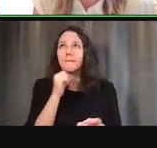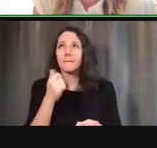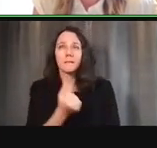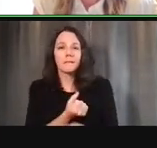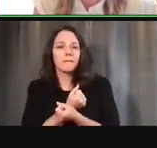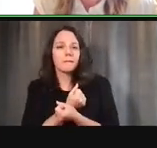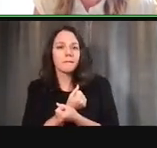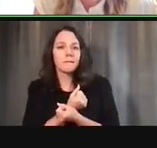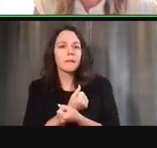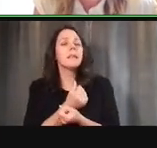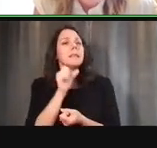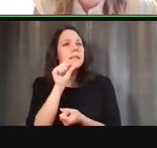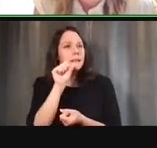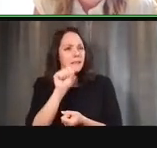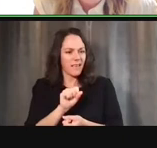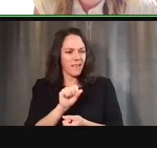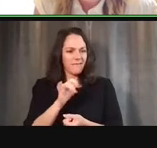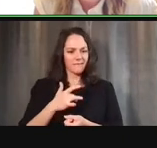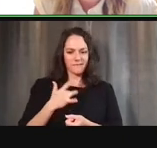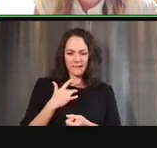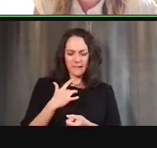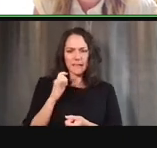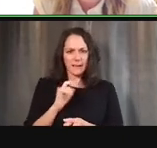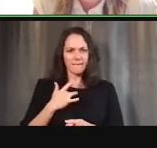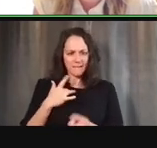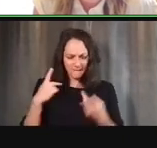physical pain as shown by Adam, hunched over,